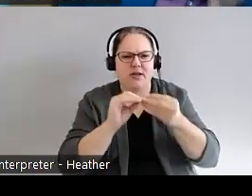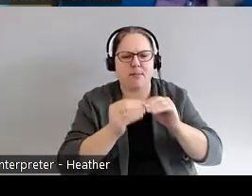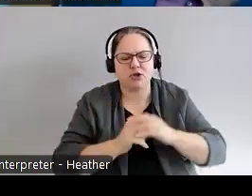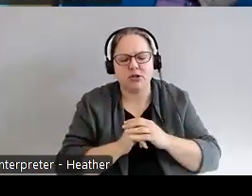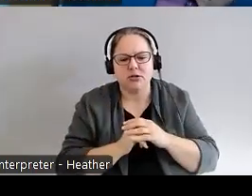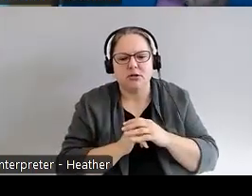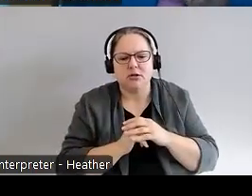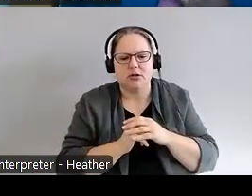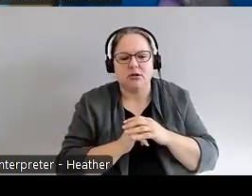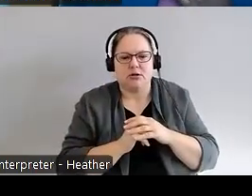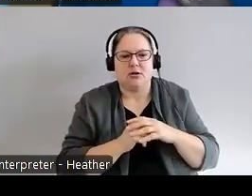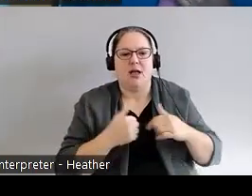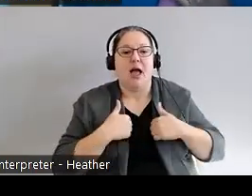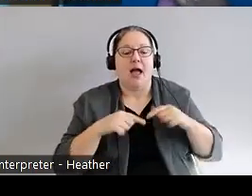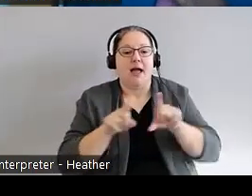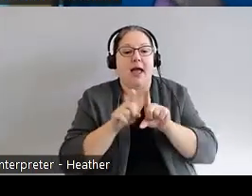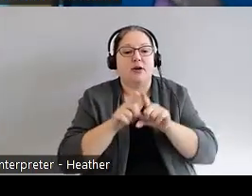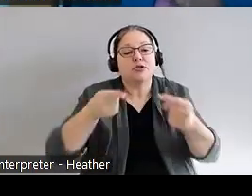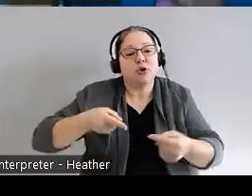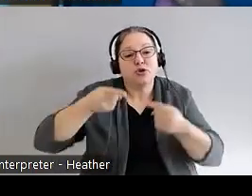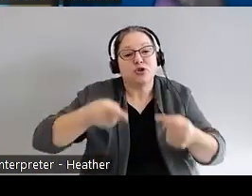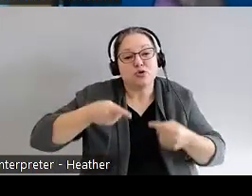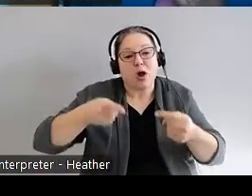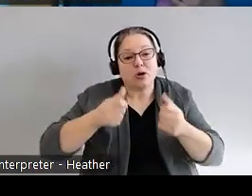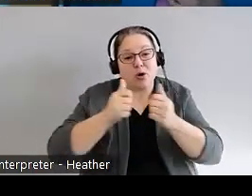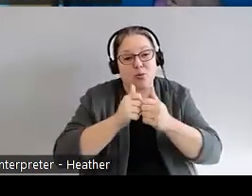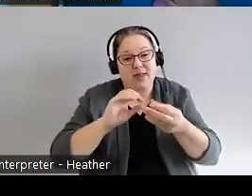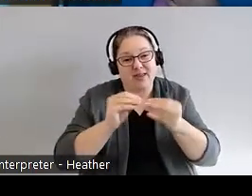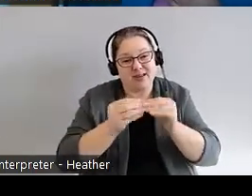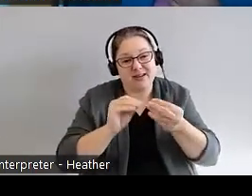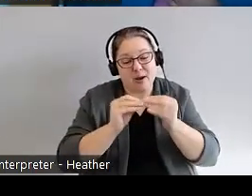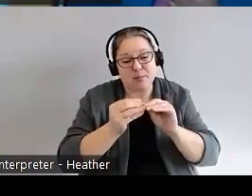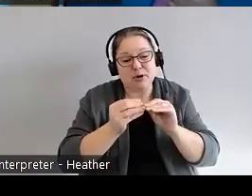have also struggled quite a bit with the numbers of uh restrictive interventions that we've had